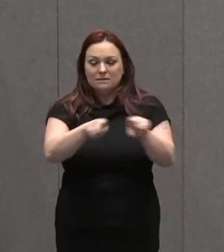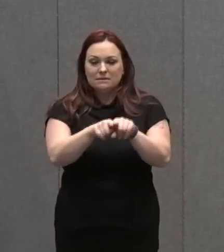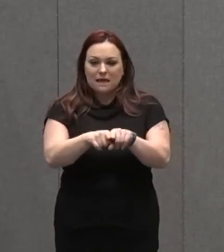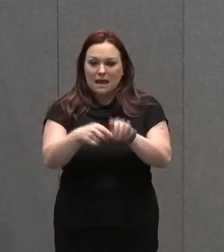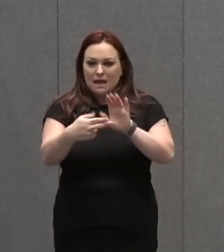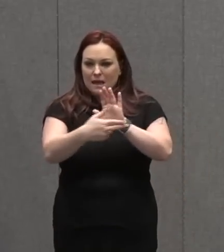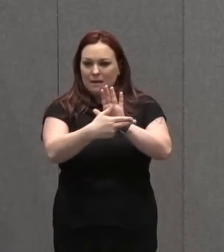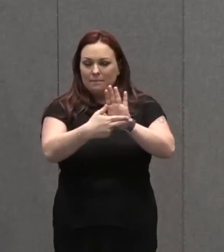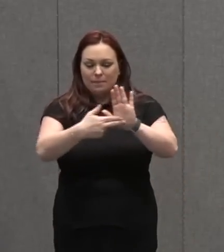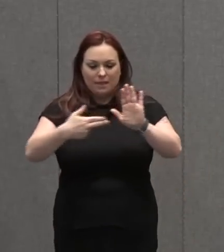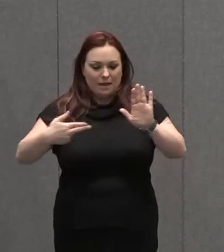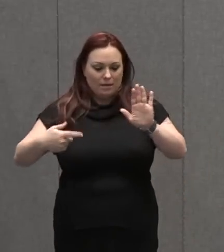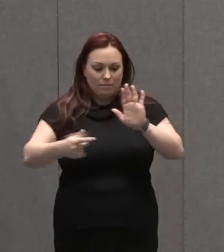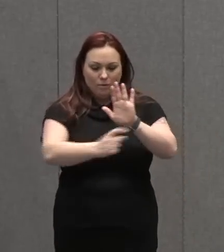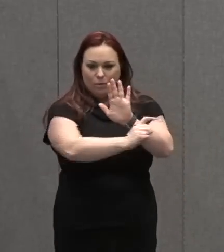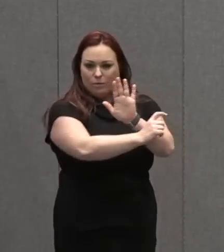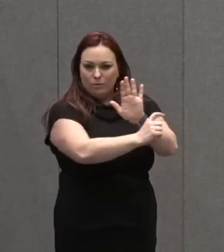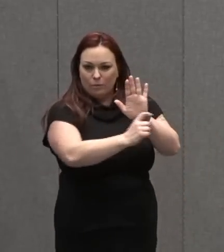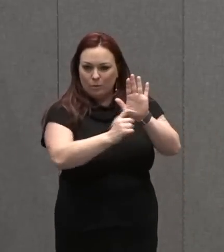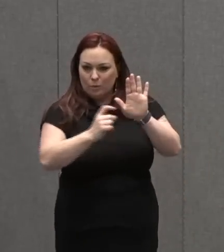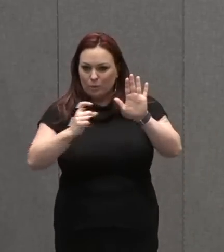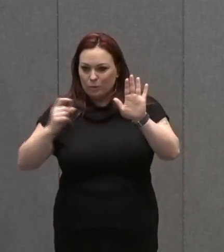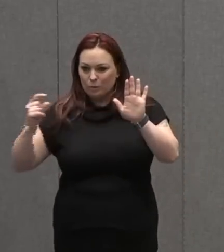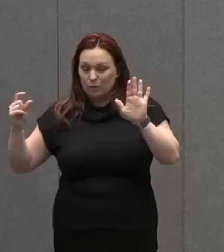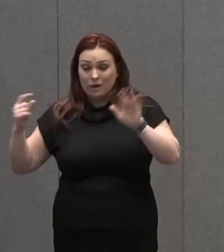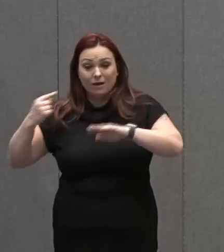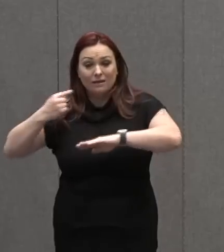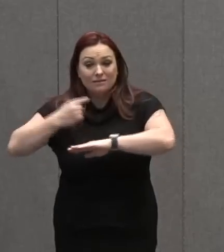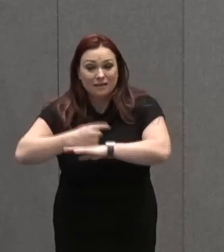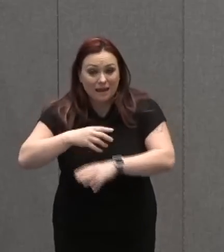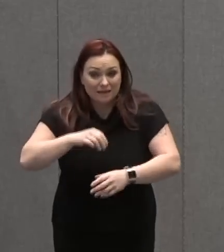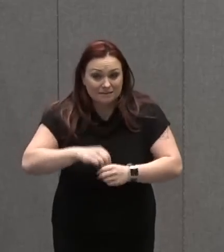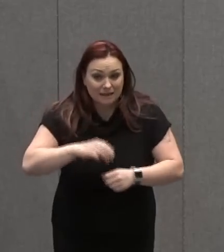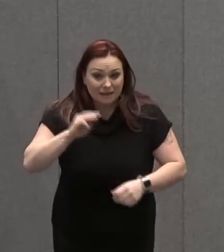on the horizontal line here, days in May.